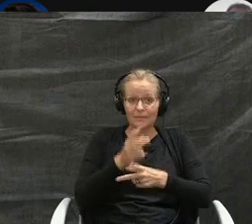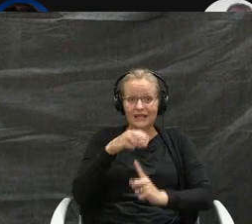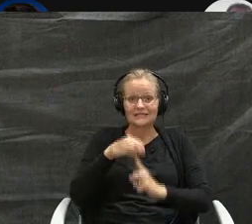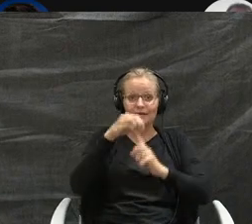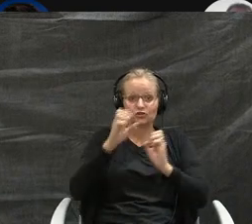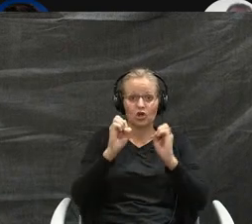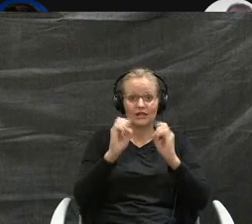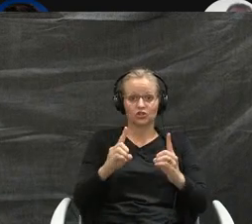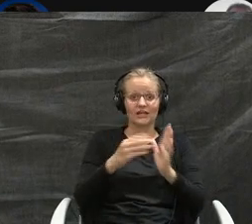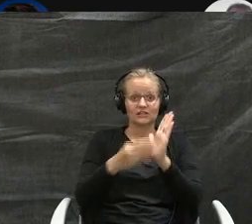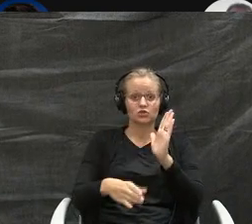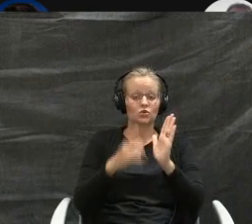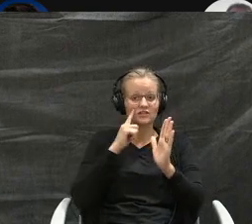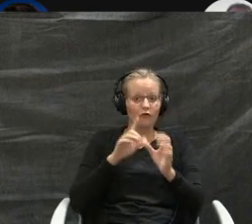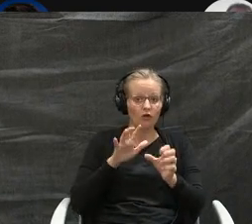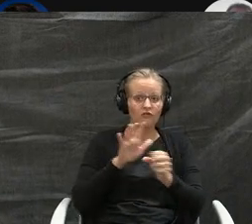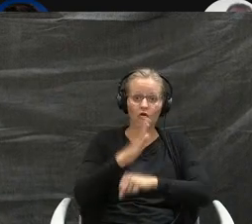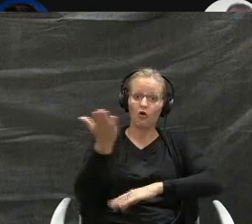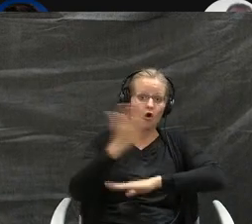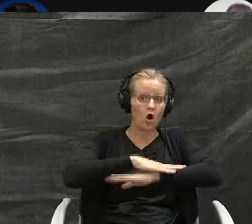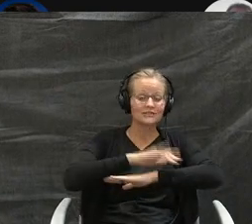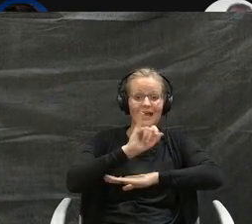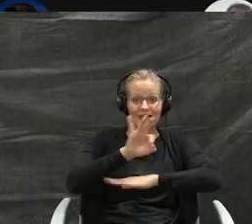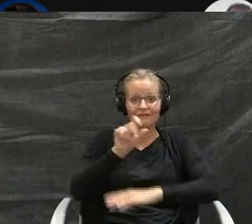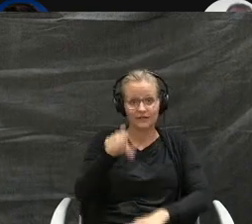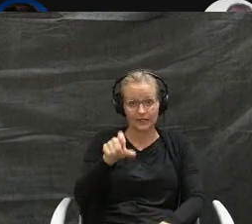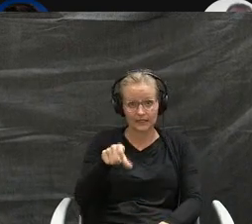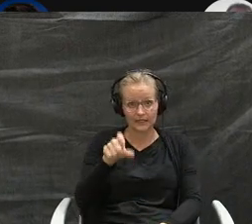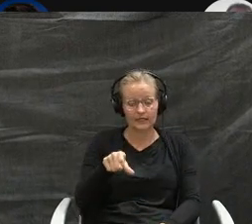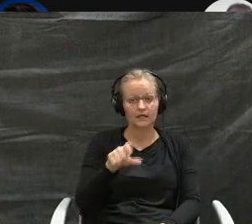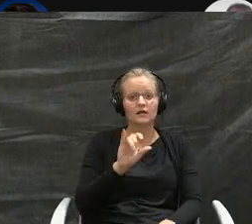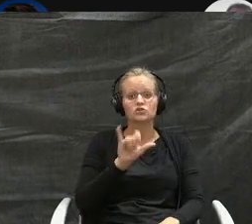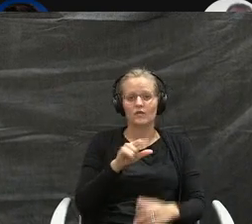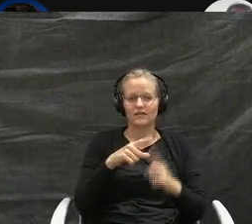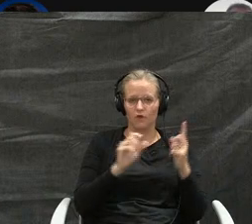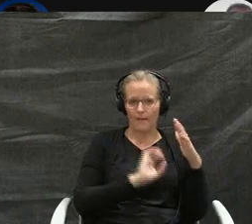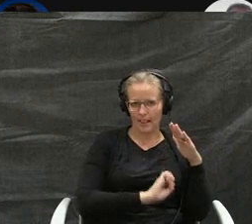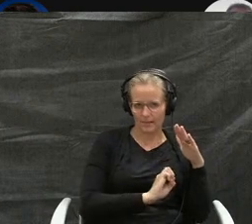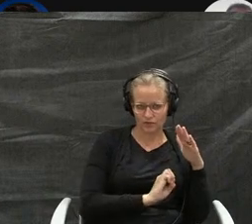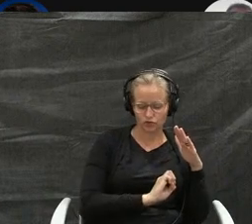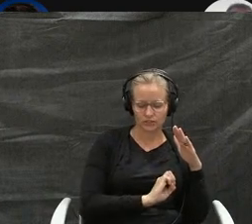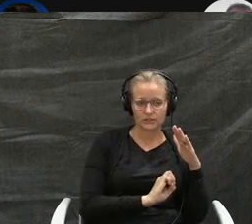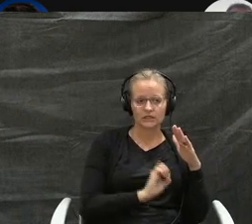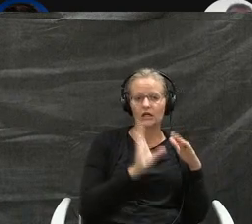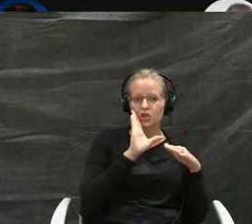were needed. So those are some of the highlights from the elementary level. It really. You'll see some consistency in